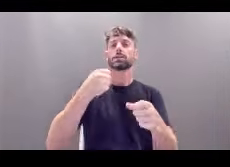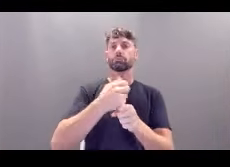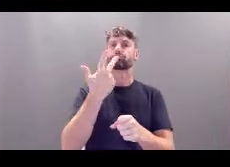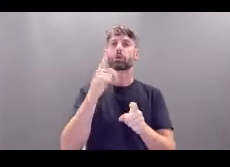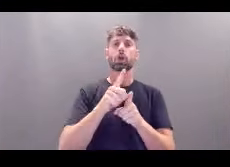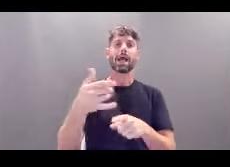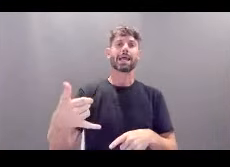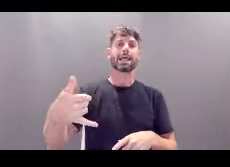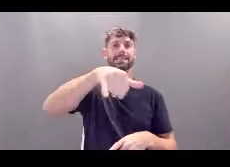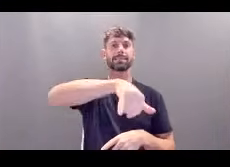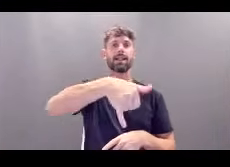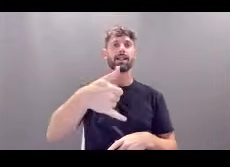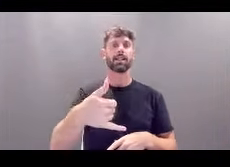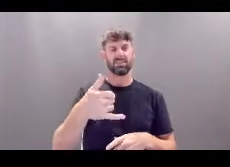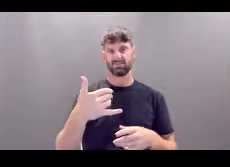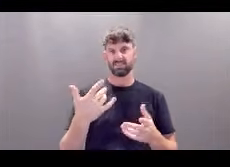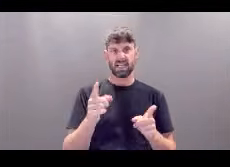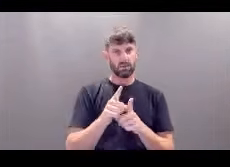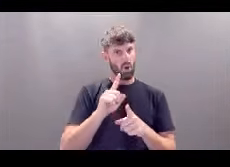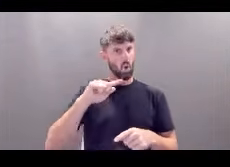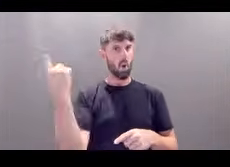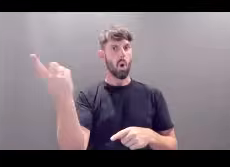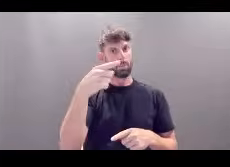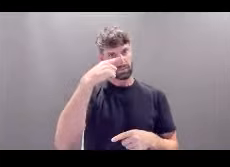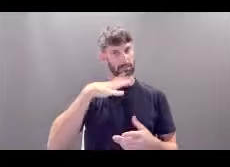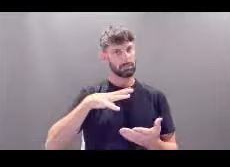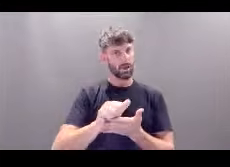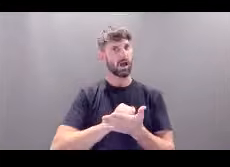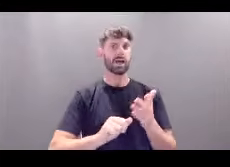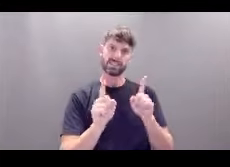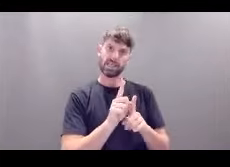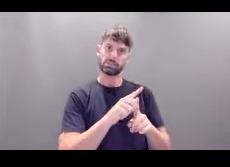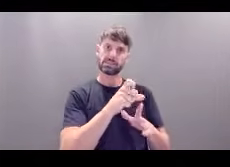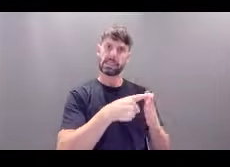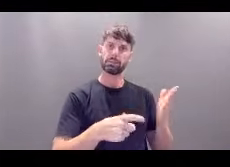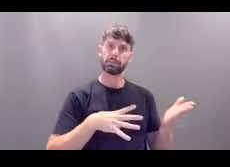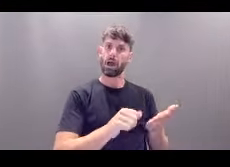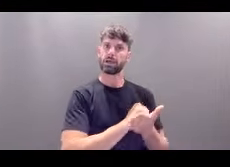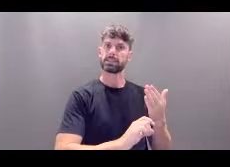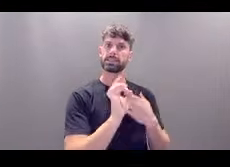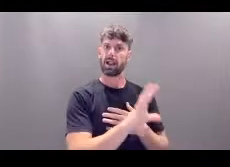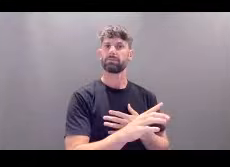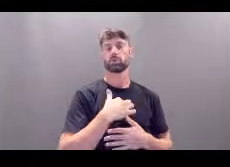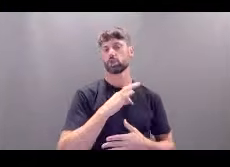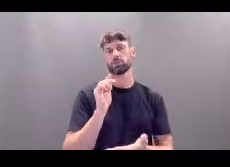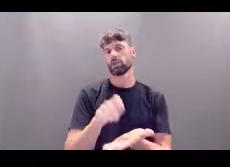We don't include items for treatment or rehabilitation. That is the responsibility of the health system.